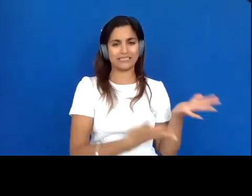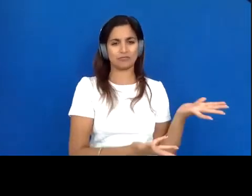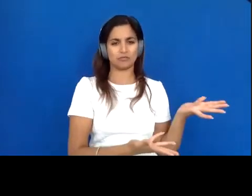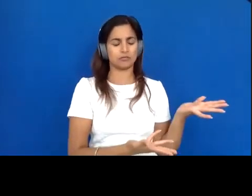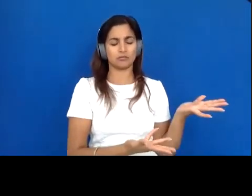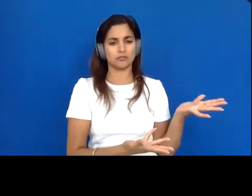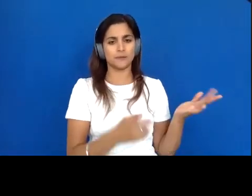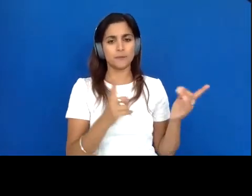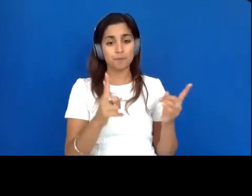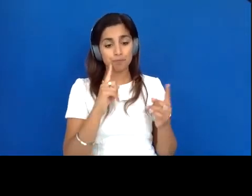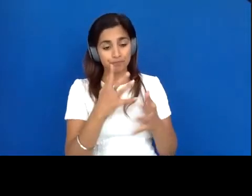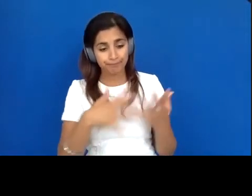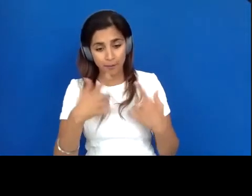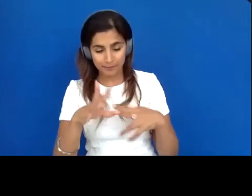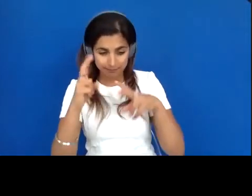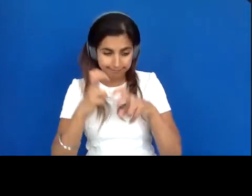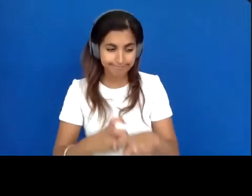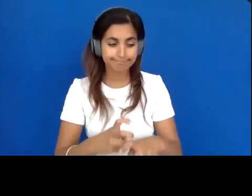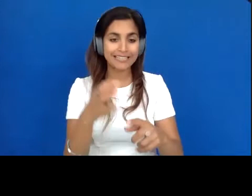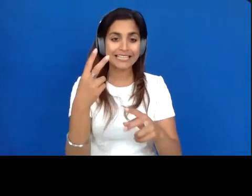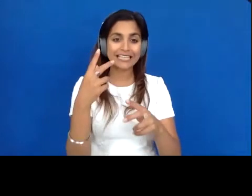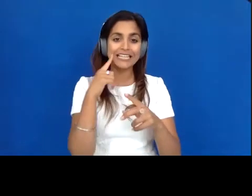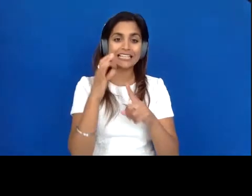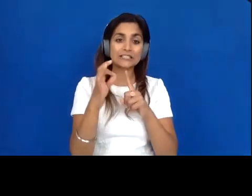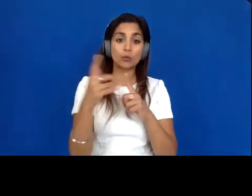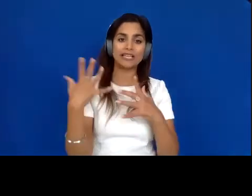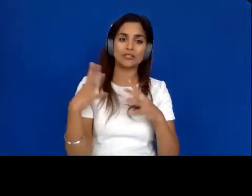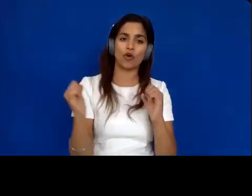confirmed through close monitoring detailed political examination